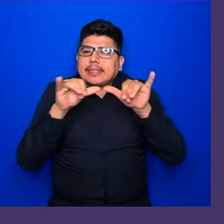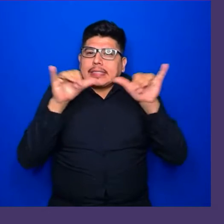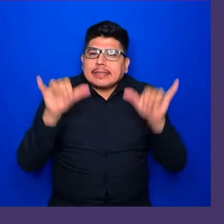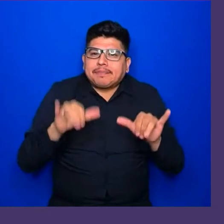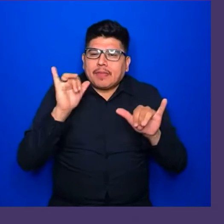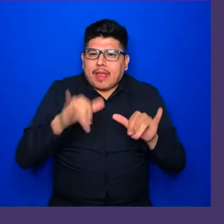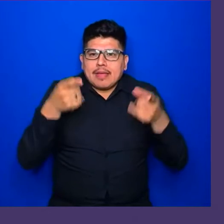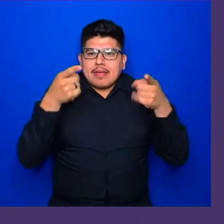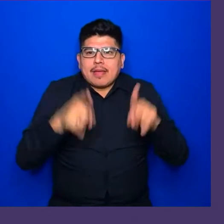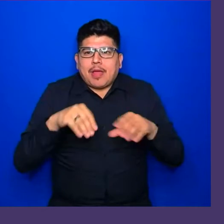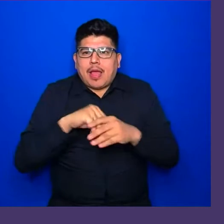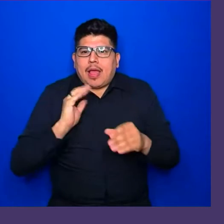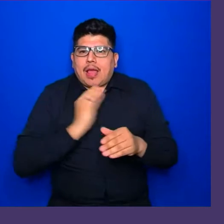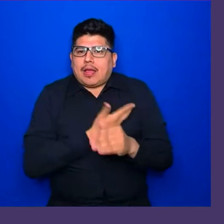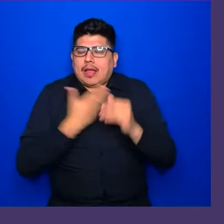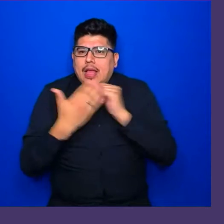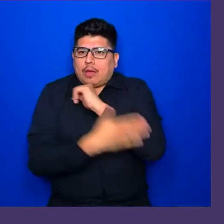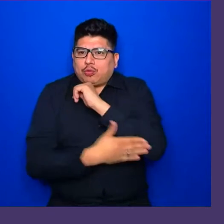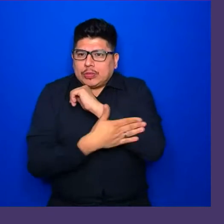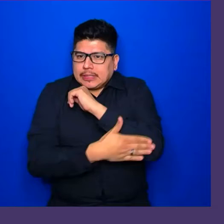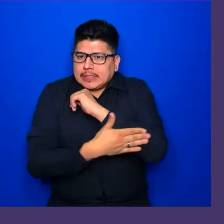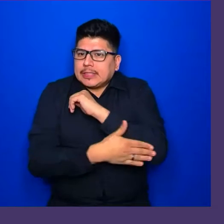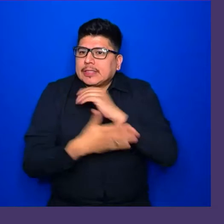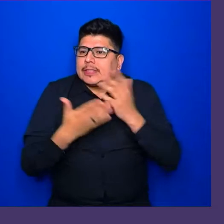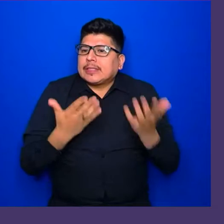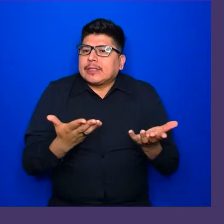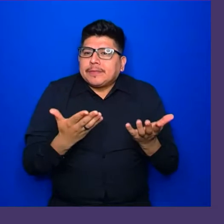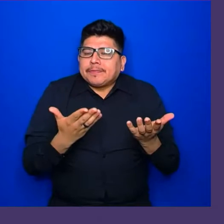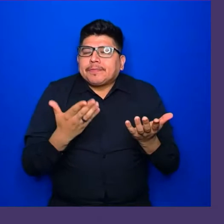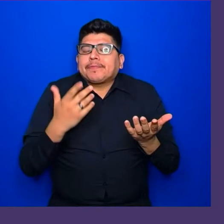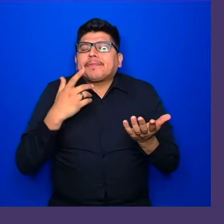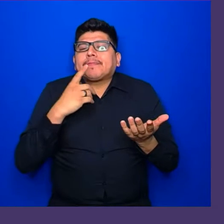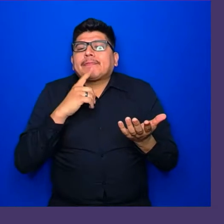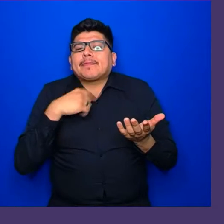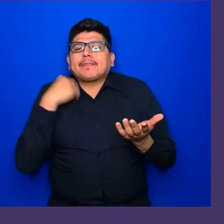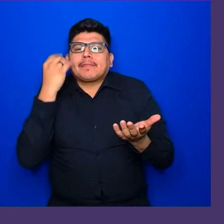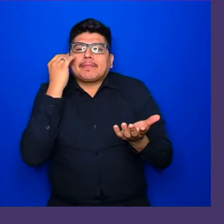I think it eliminates it, it eradicates some of it,